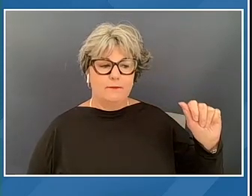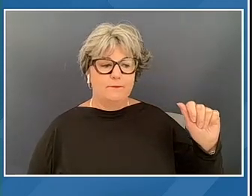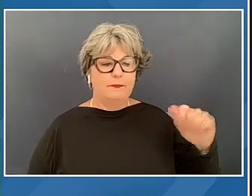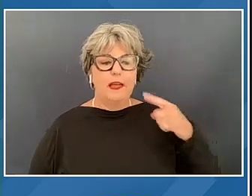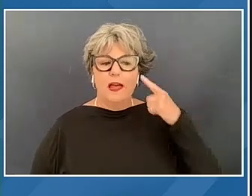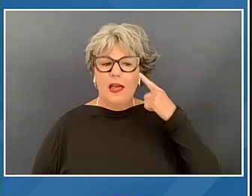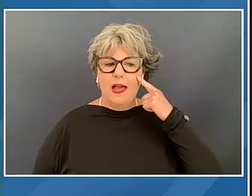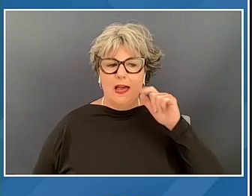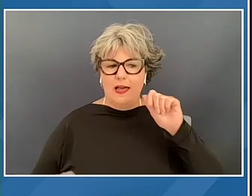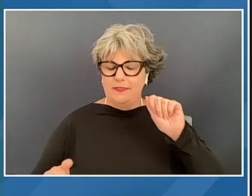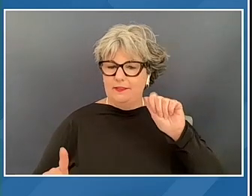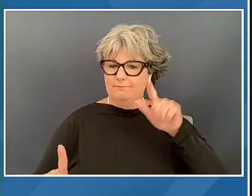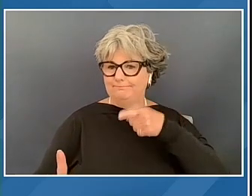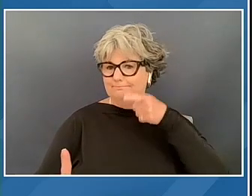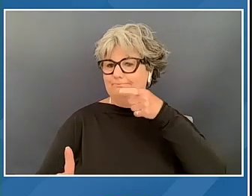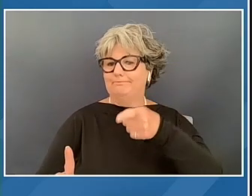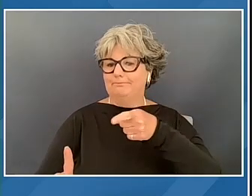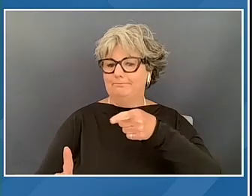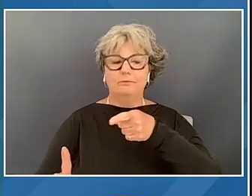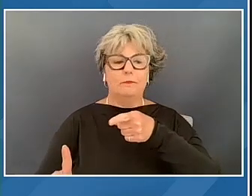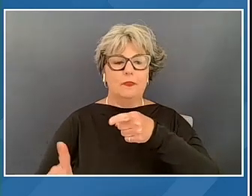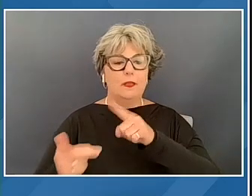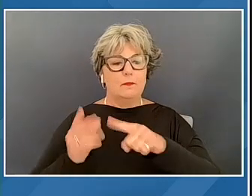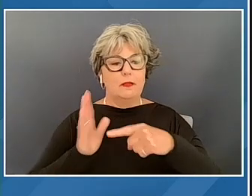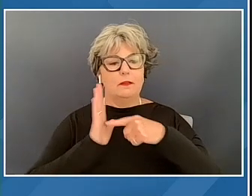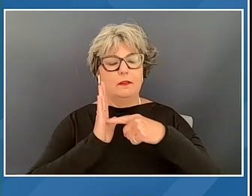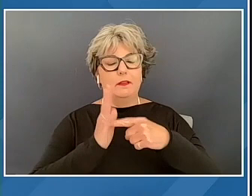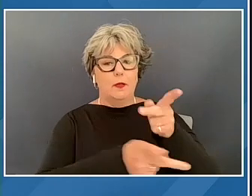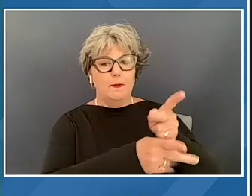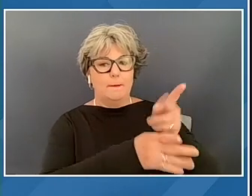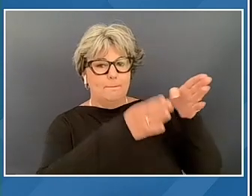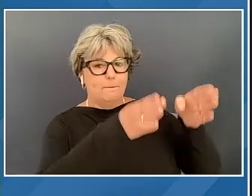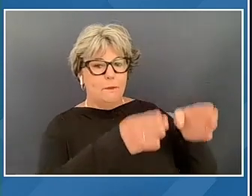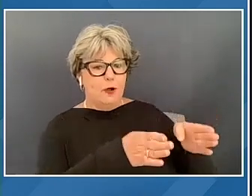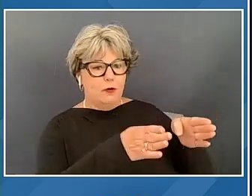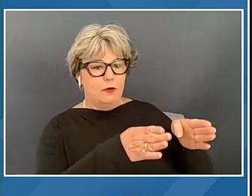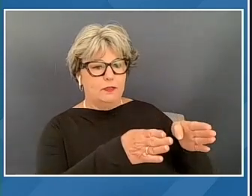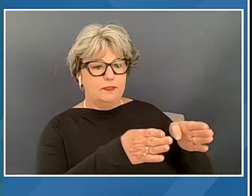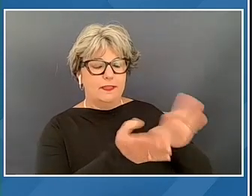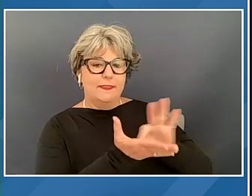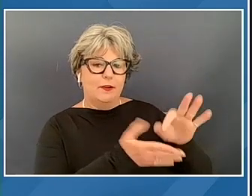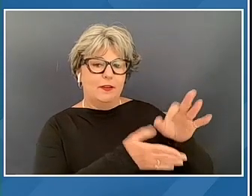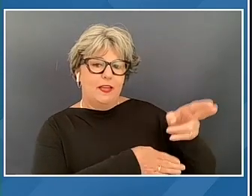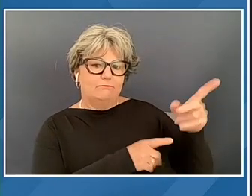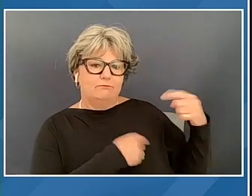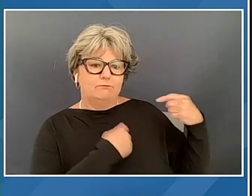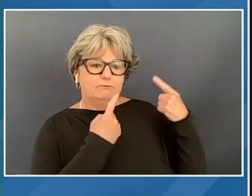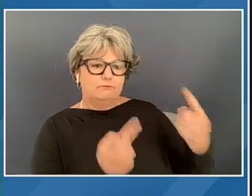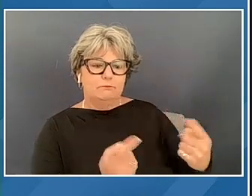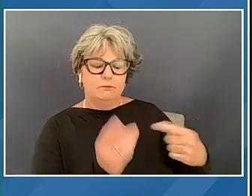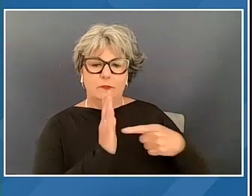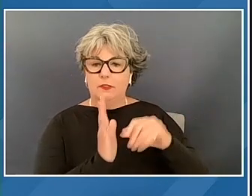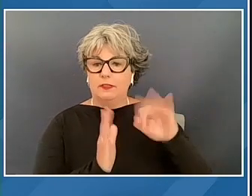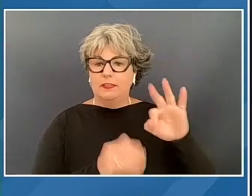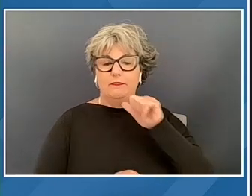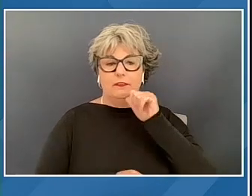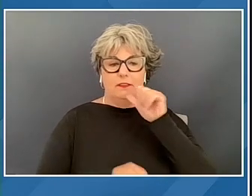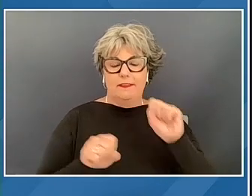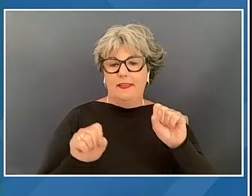head there by pointing to borrowers' account histories as indicative of whether or not they can- they will ever afford to